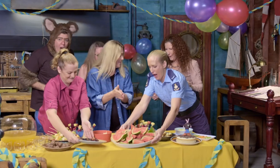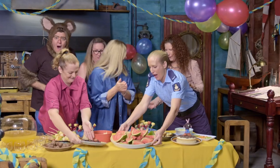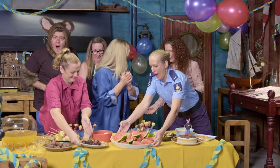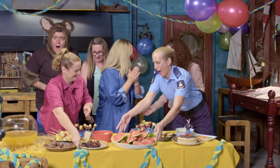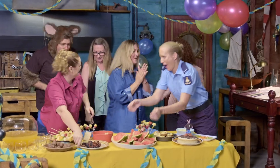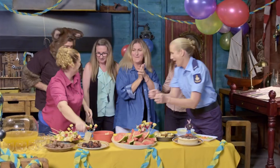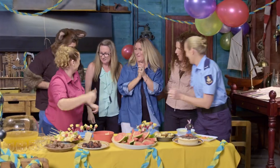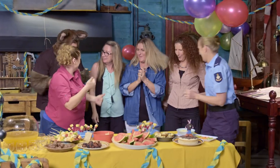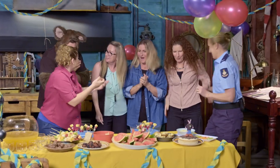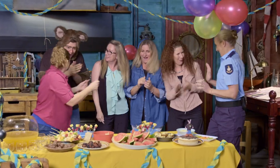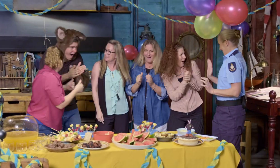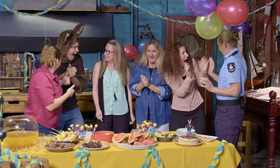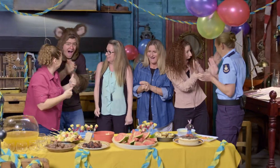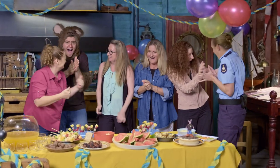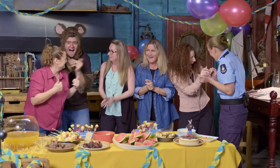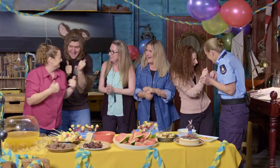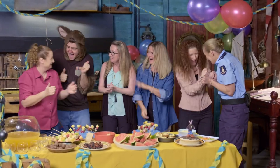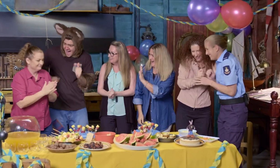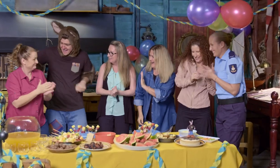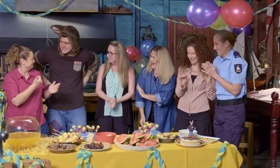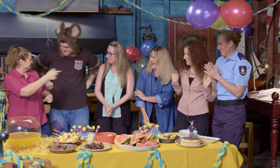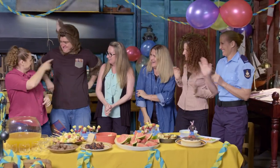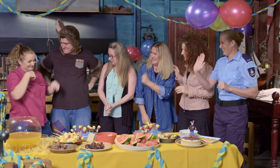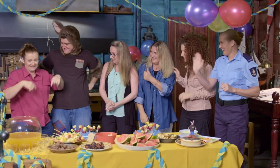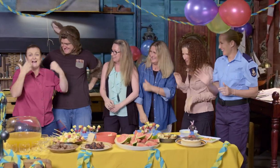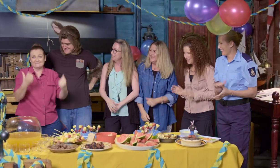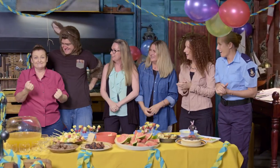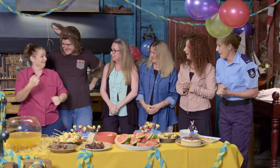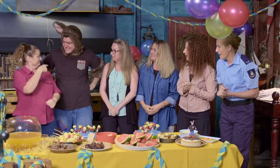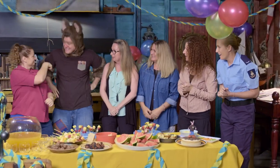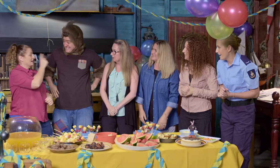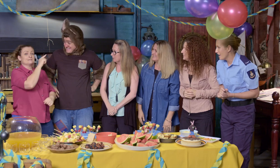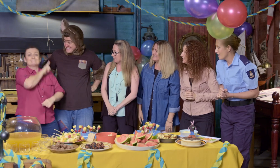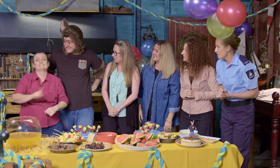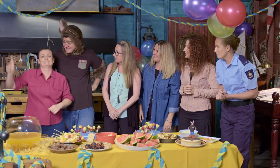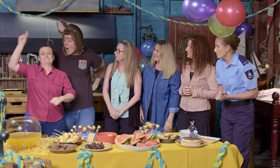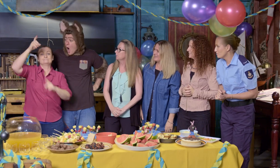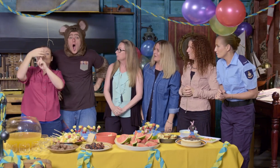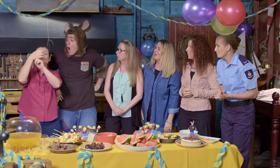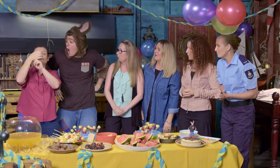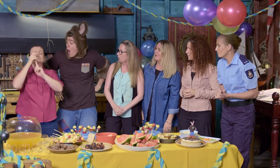Pop that there. Right. Now, everyone's here. Possum, I need you to go up to the crow's nest